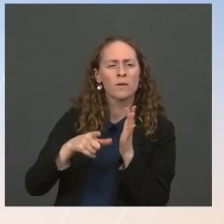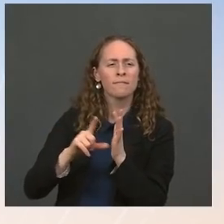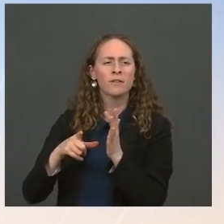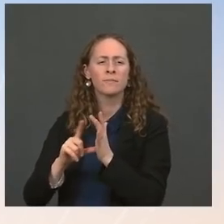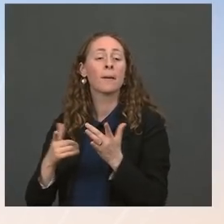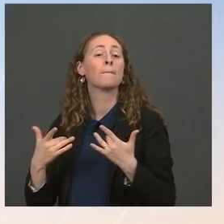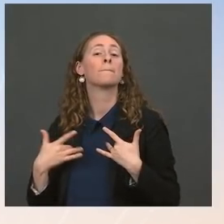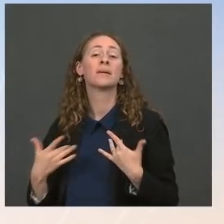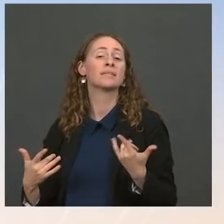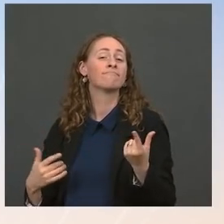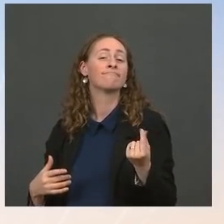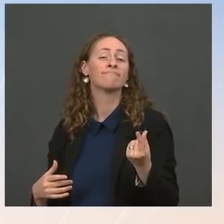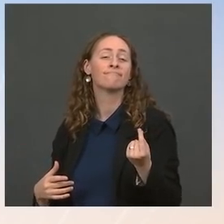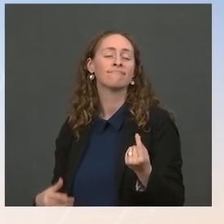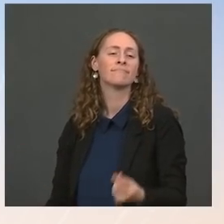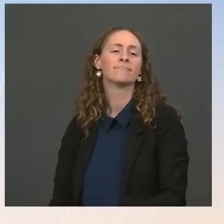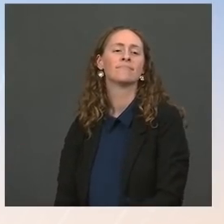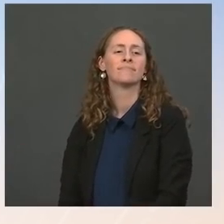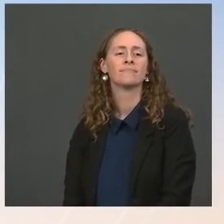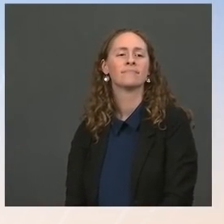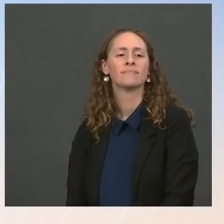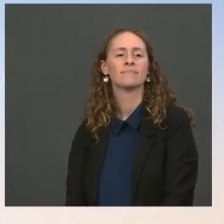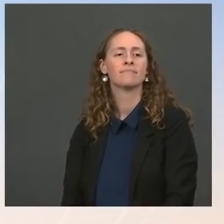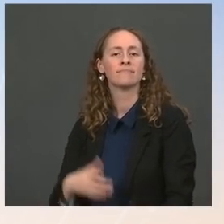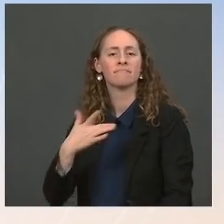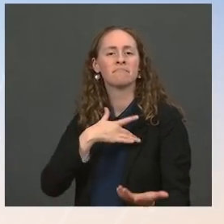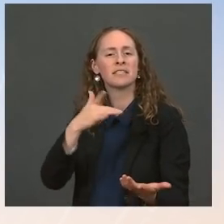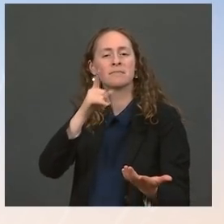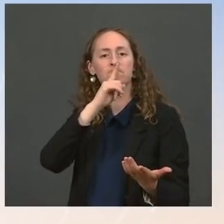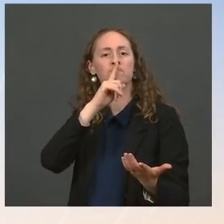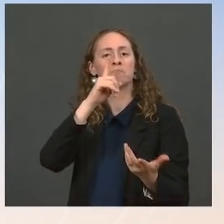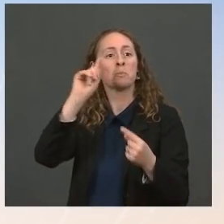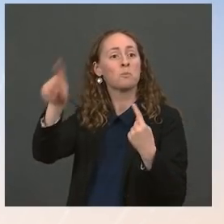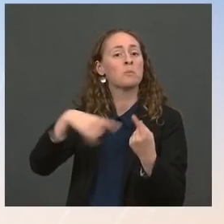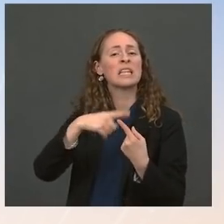comment on the timeline of how long that takes because we want to allow that process to happen.